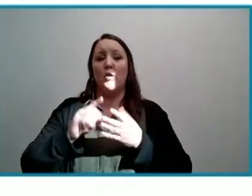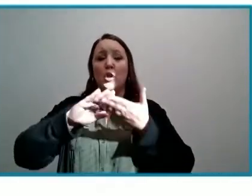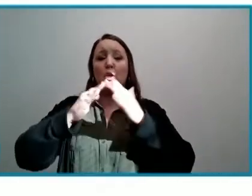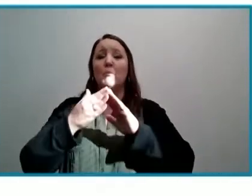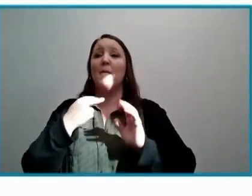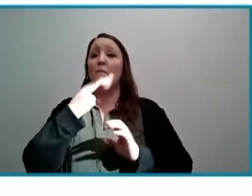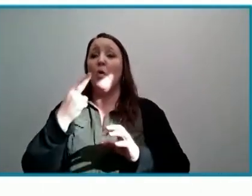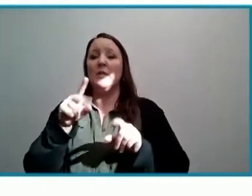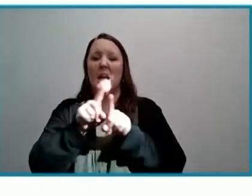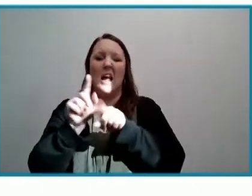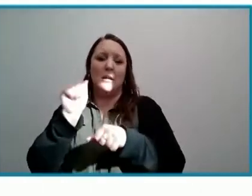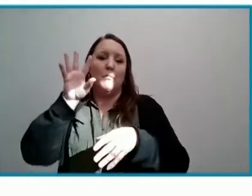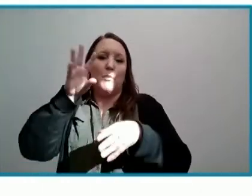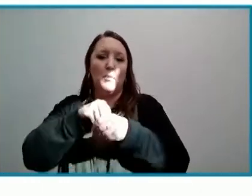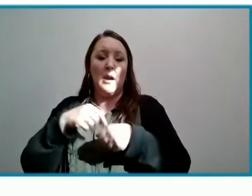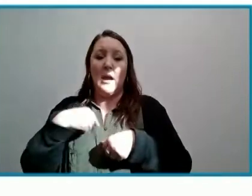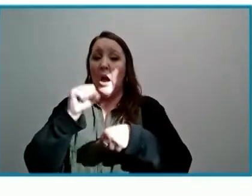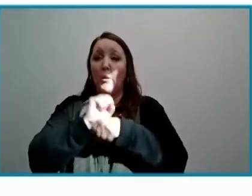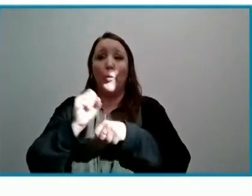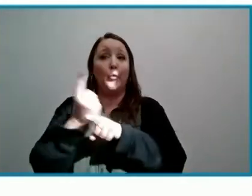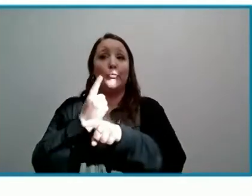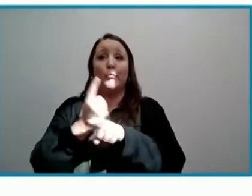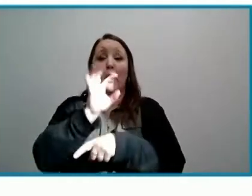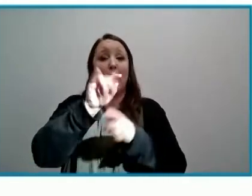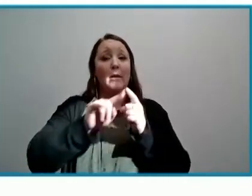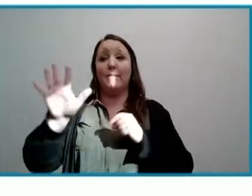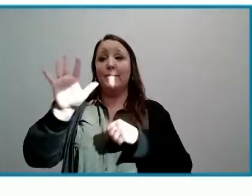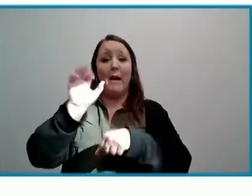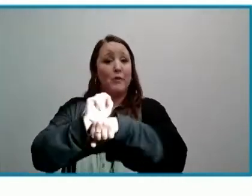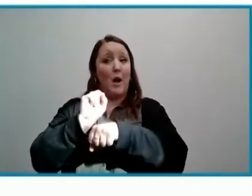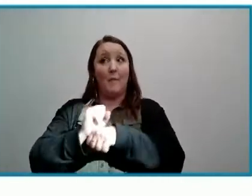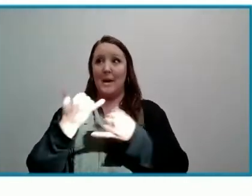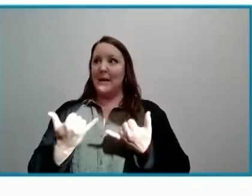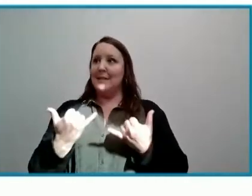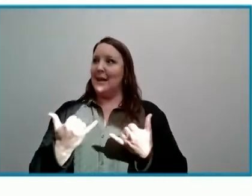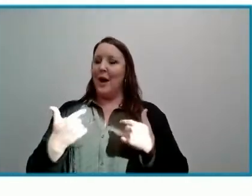I was working a regular nine to five job and now I do art full time through